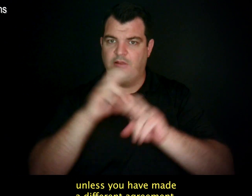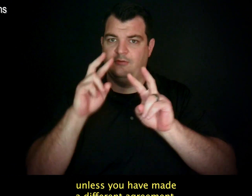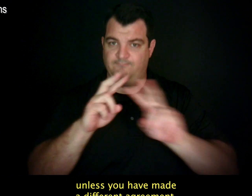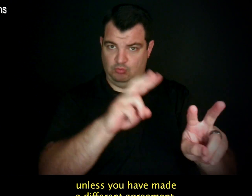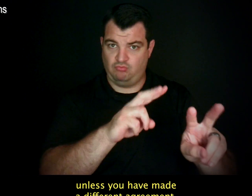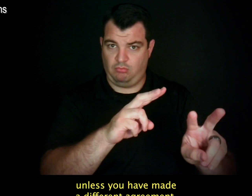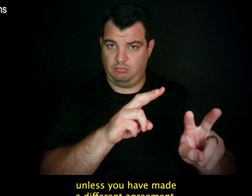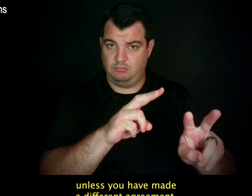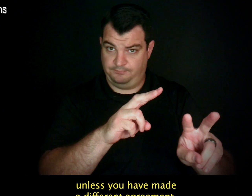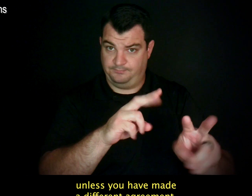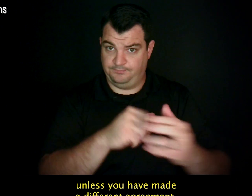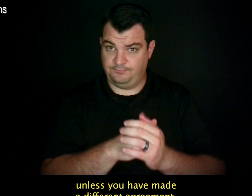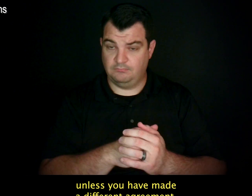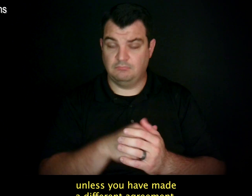unless you have made a different agreement.